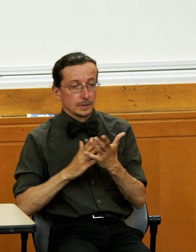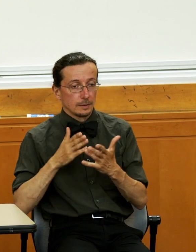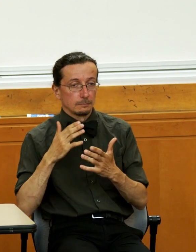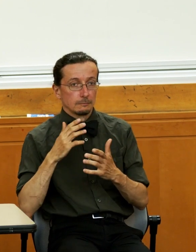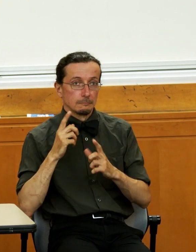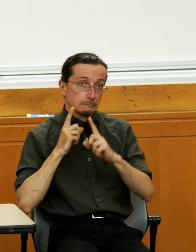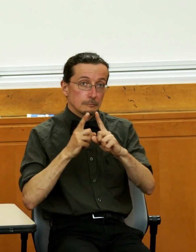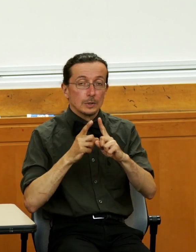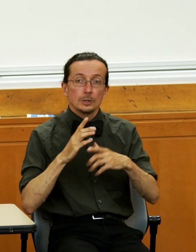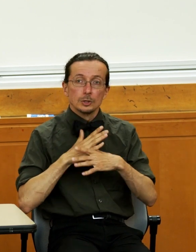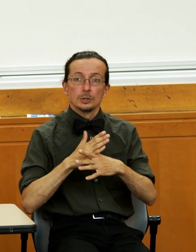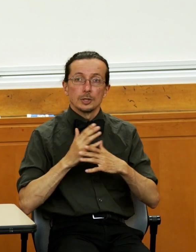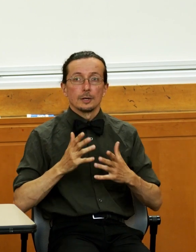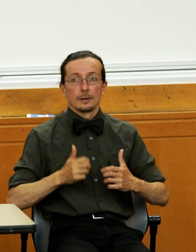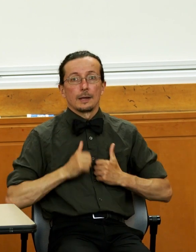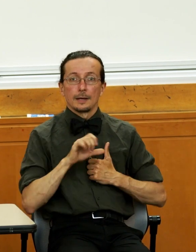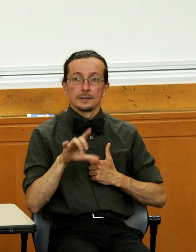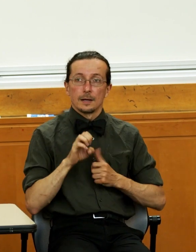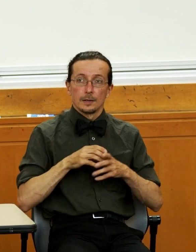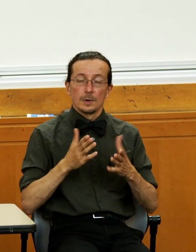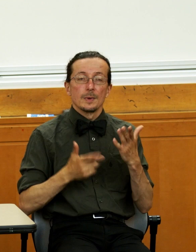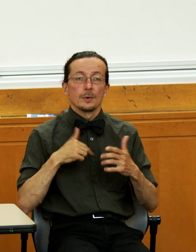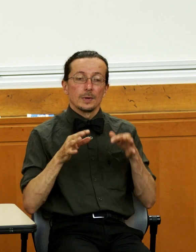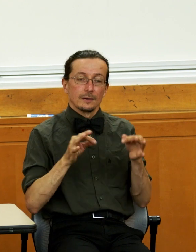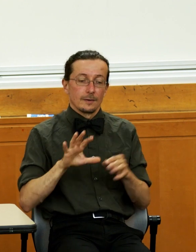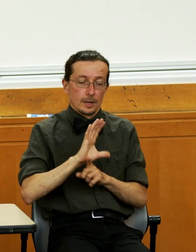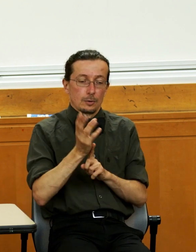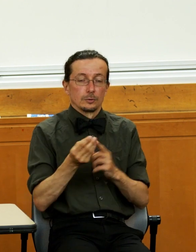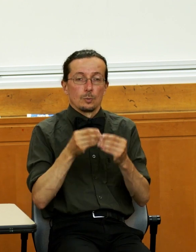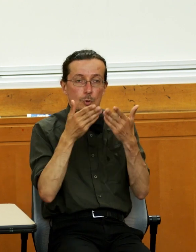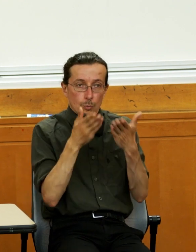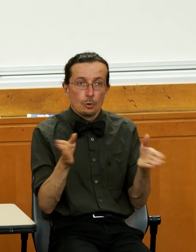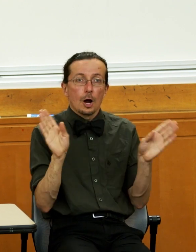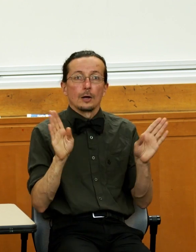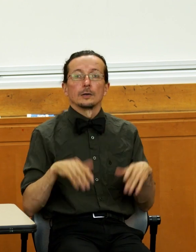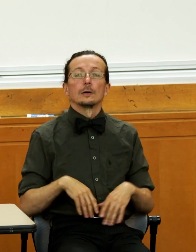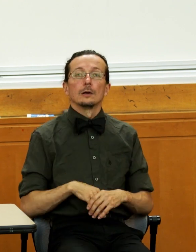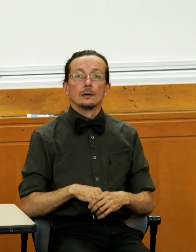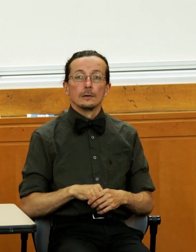or a way of life in a way that we might define culture more broadly. It's also not surprising